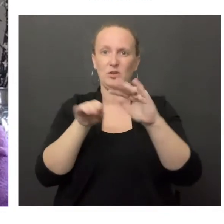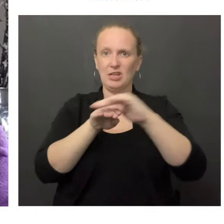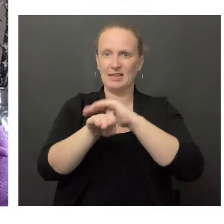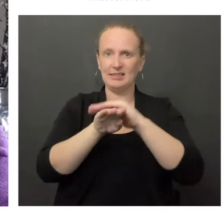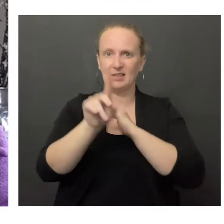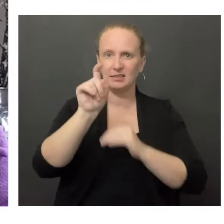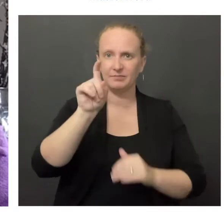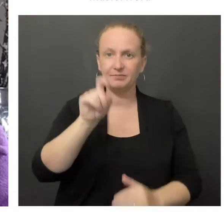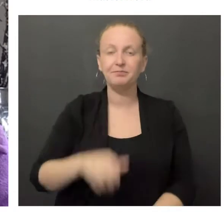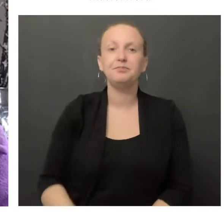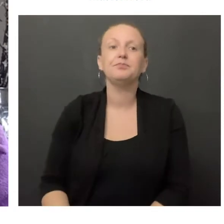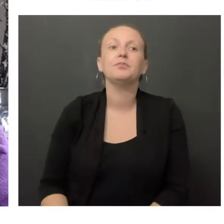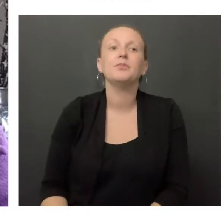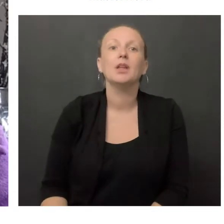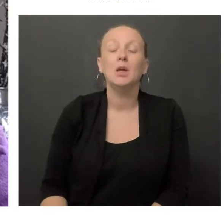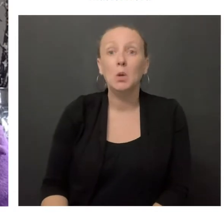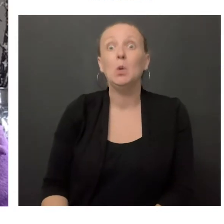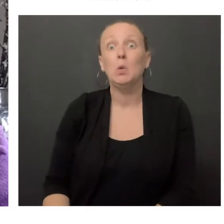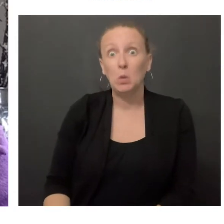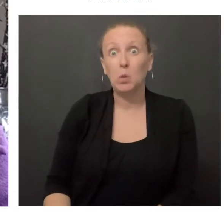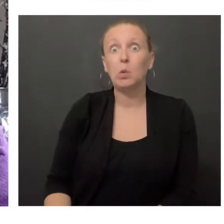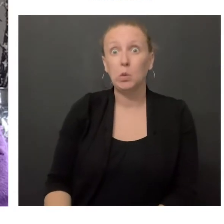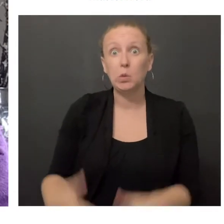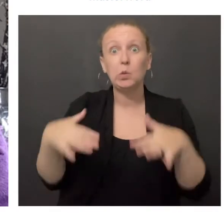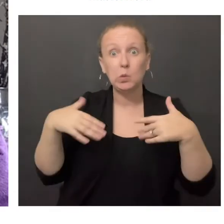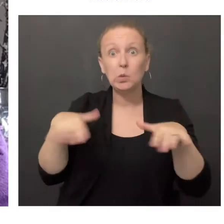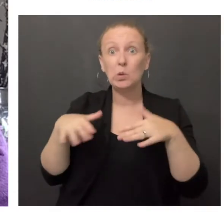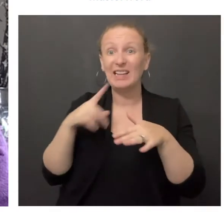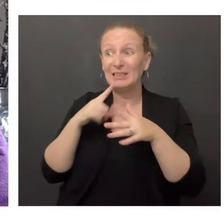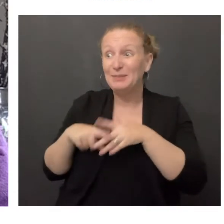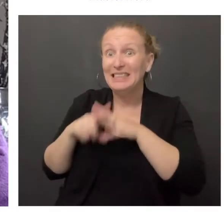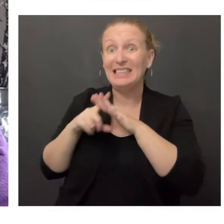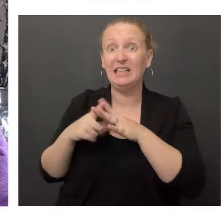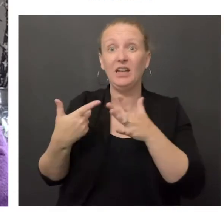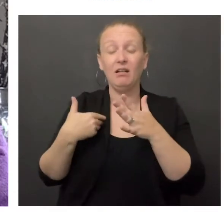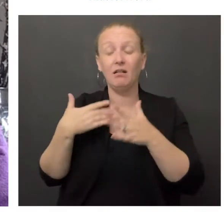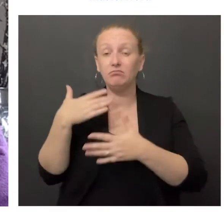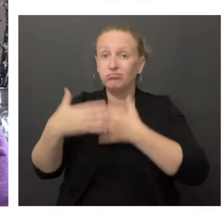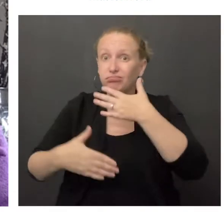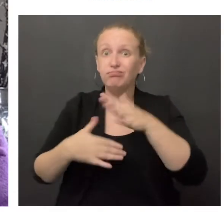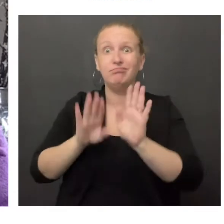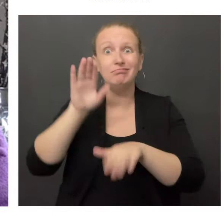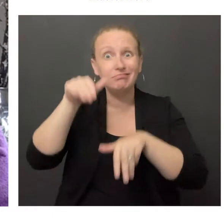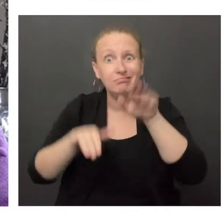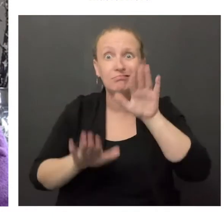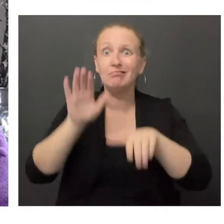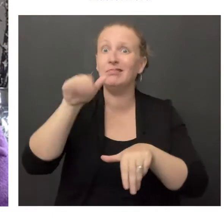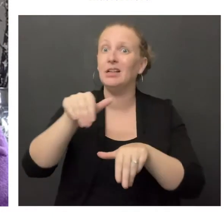Yes. So, I do think that the road was bumpy at the beginning just like it was in every industry everywhere